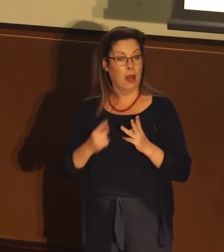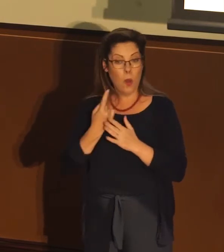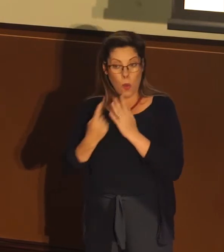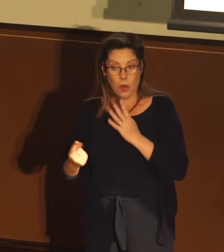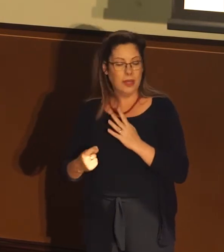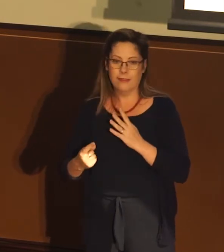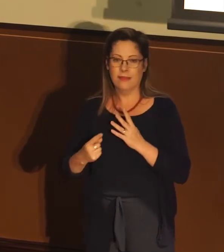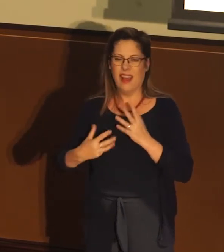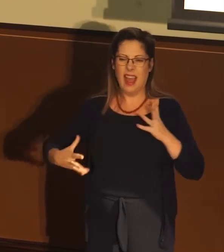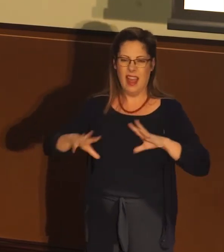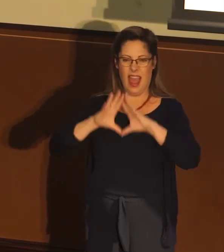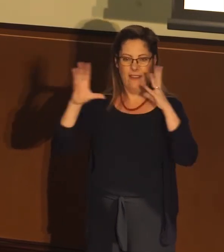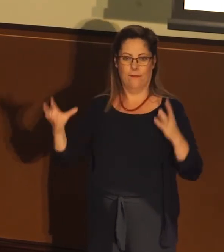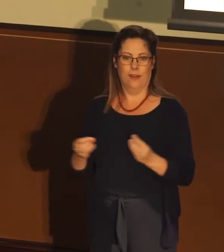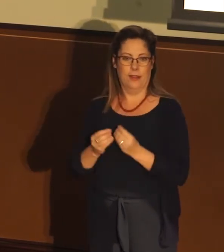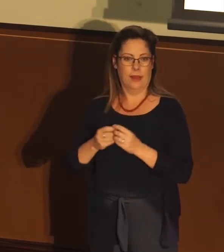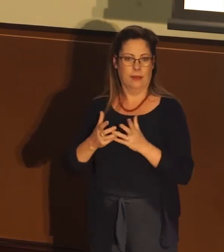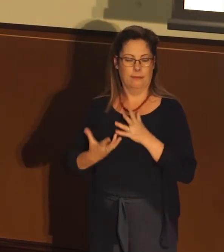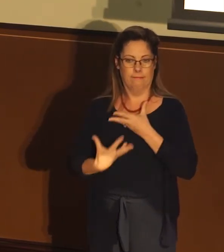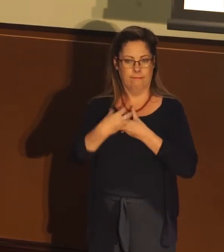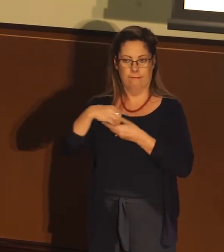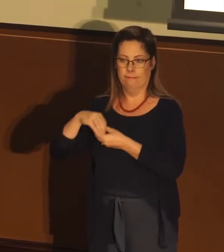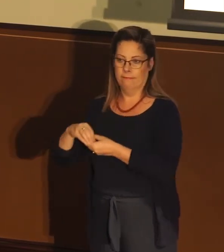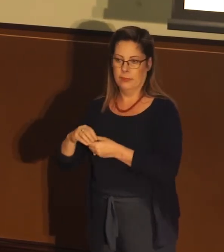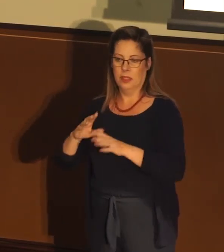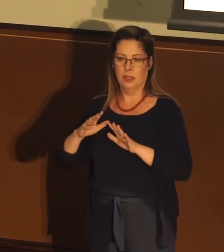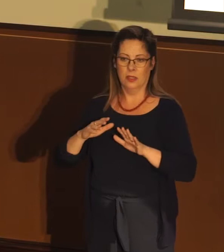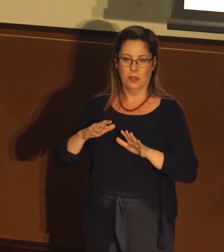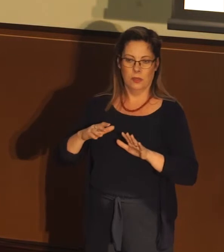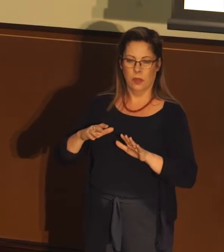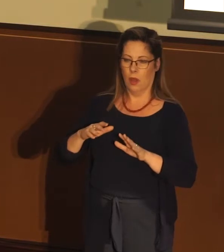It looks at ignoring the blind spots or the things